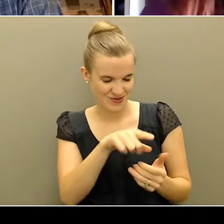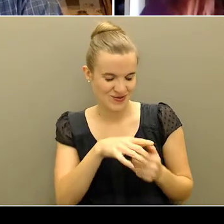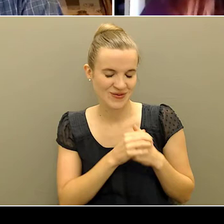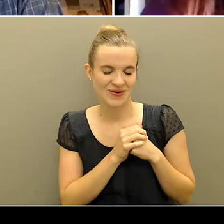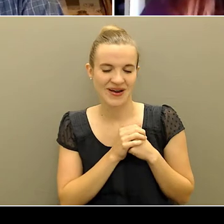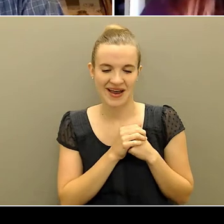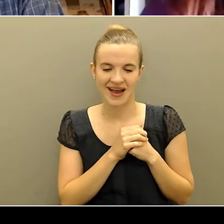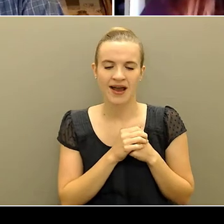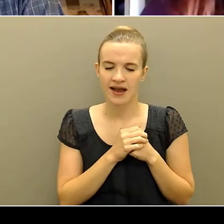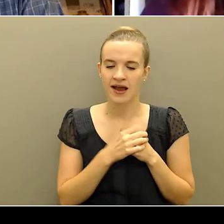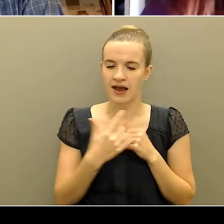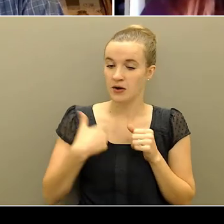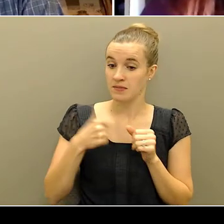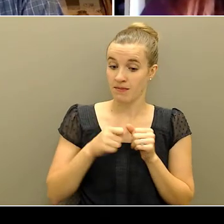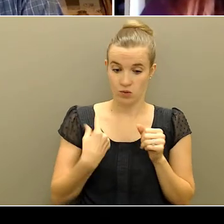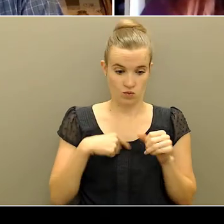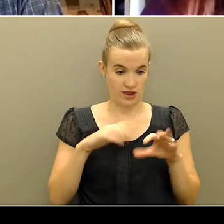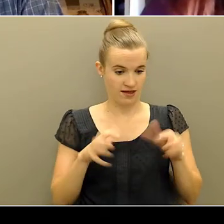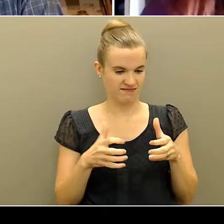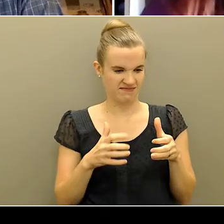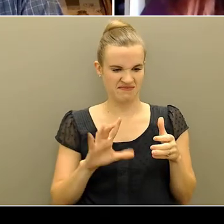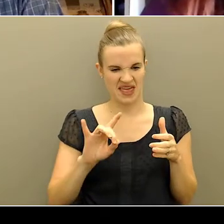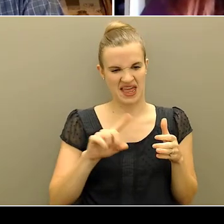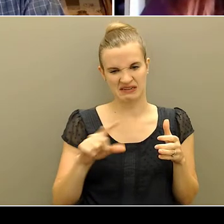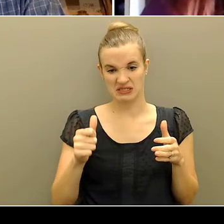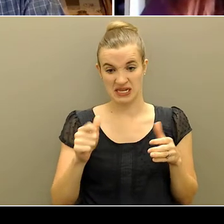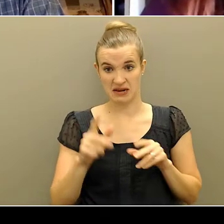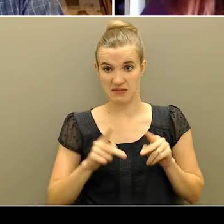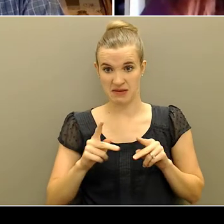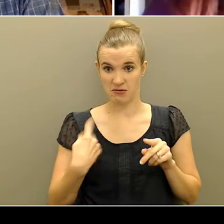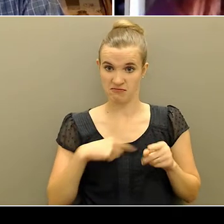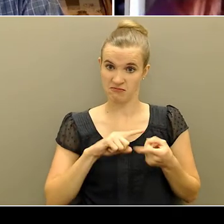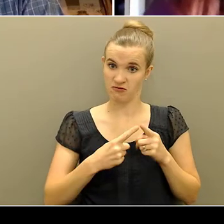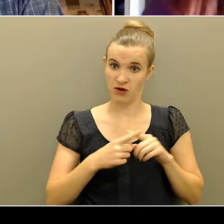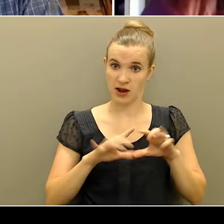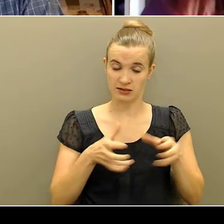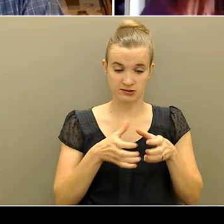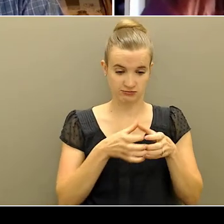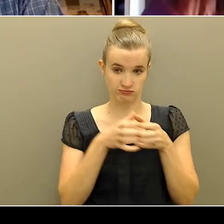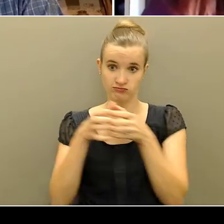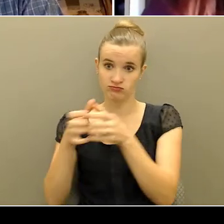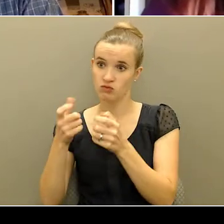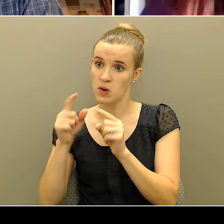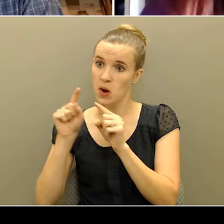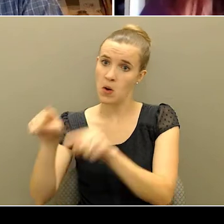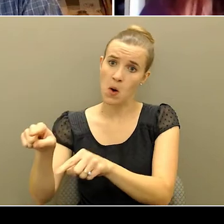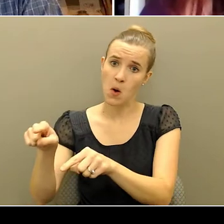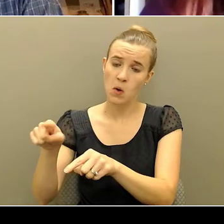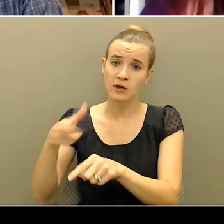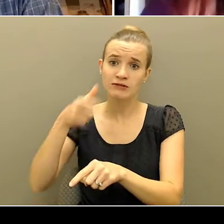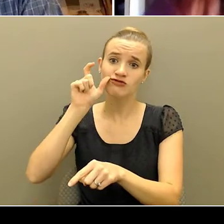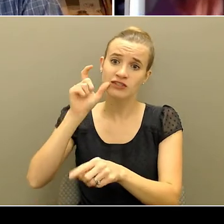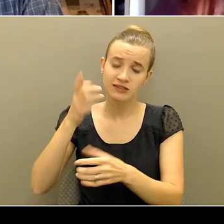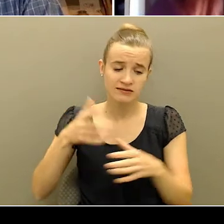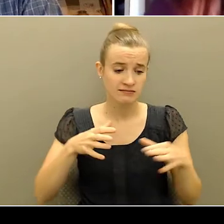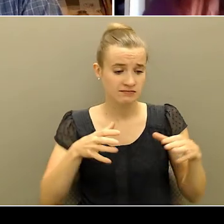chair, my friend, Brian, and, you know, no place was accessible. So, you know, we did a team lift and got him, you know, in and out of there, Ashley: Oh my